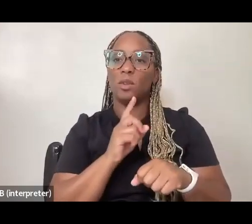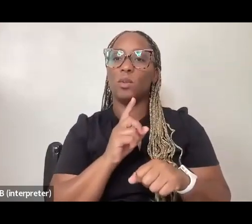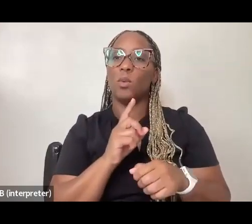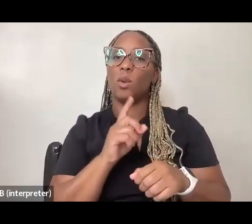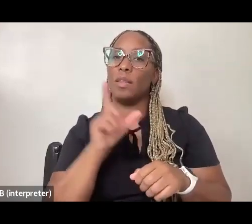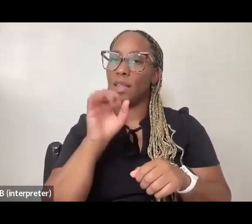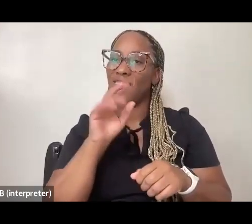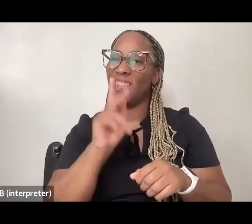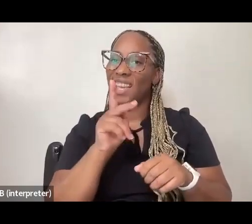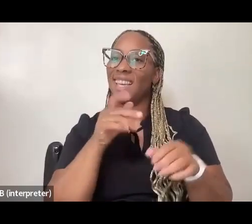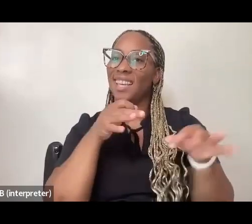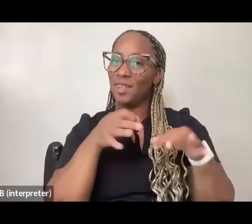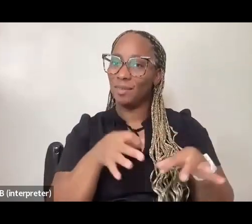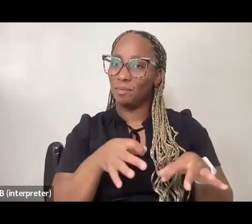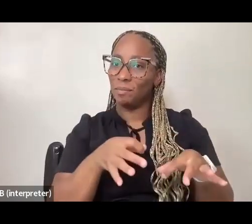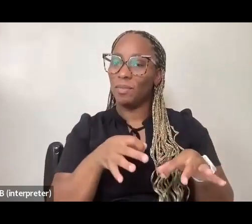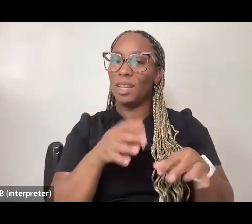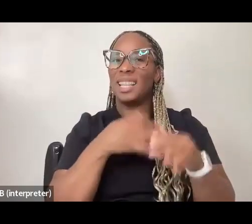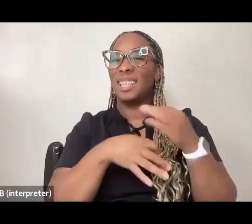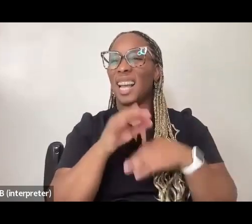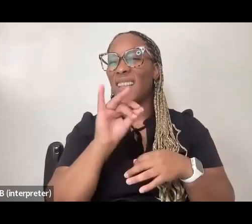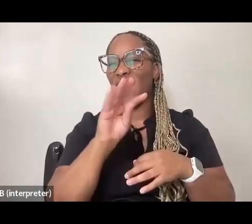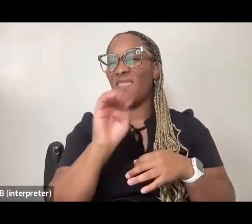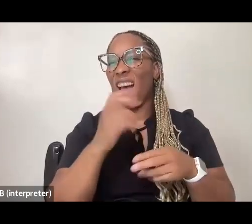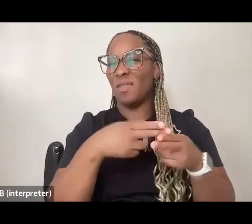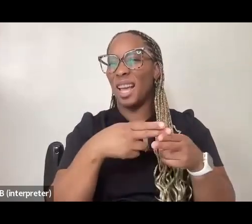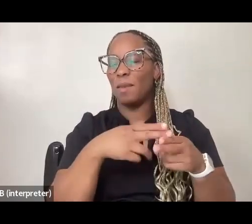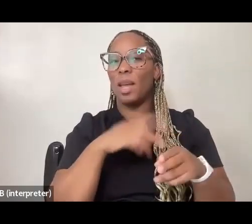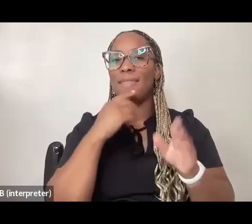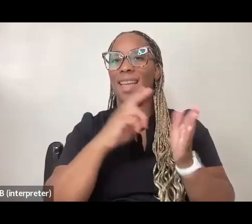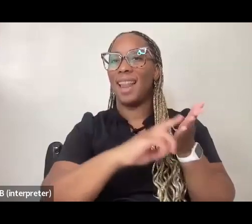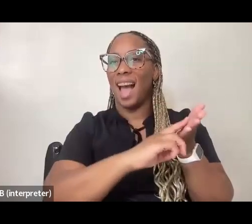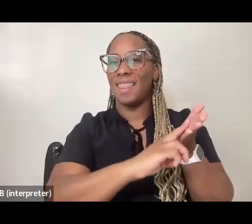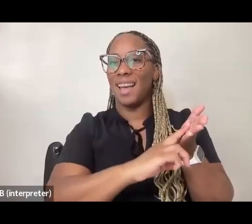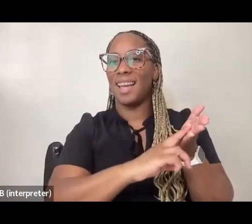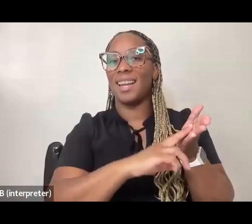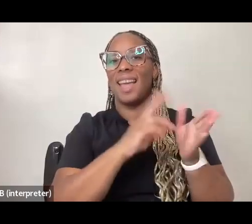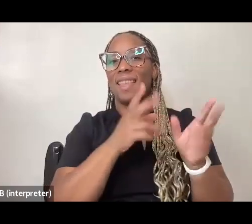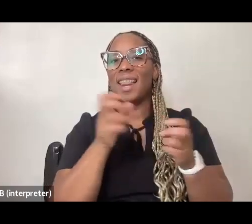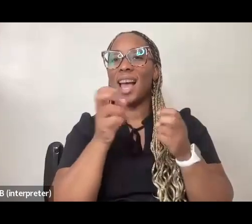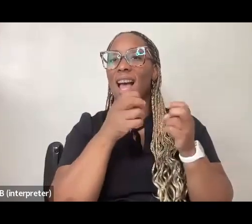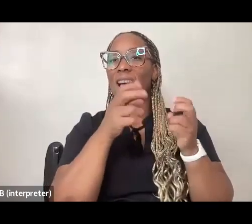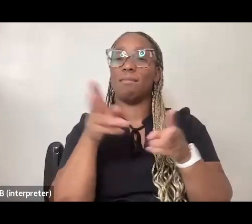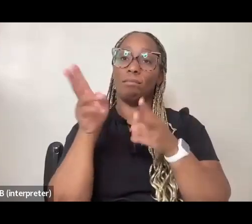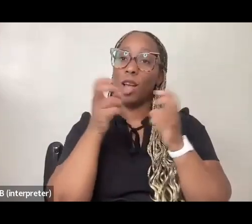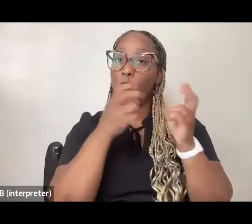link text is descriptive rather than the file name. Just highlight that and upload your document right there.